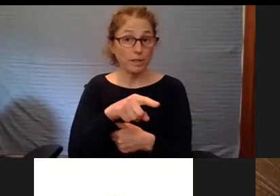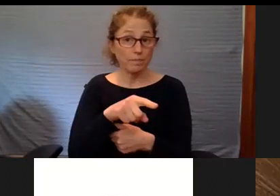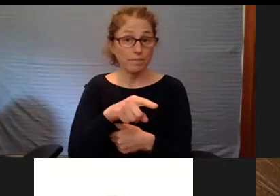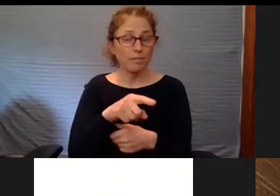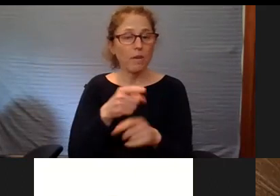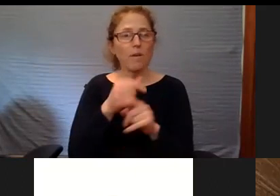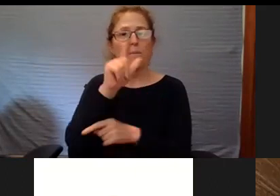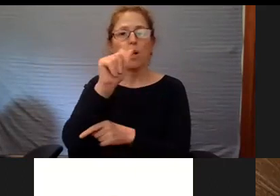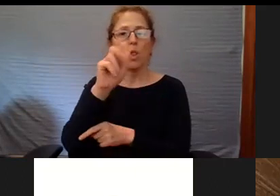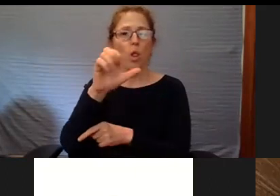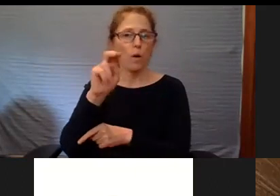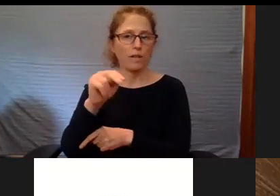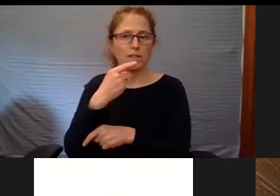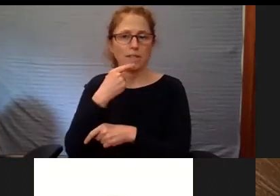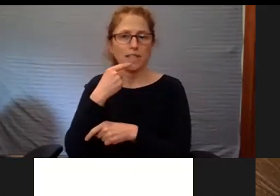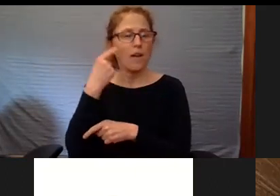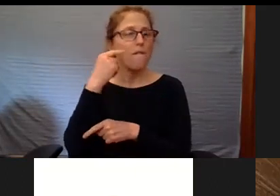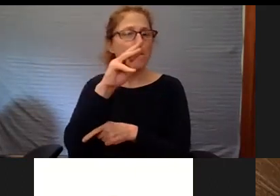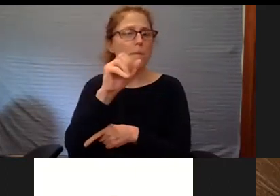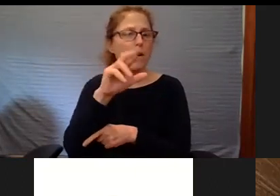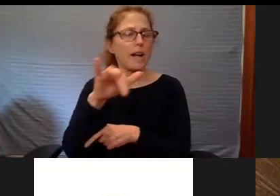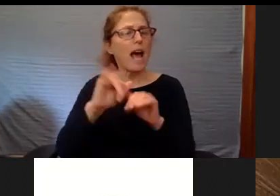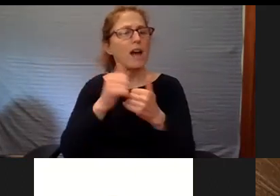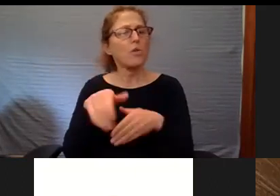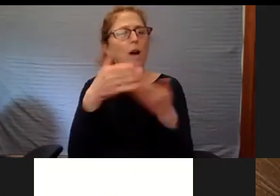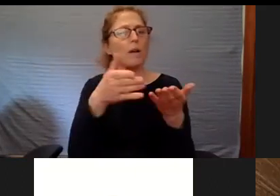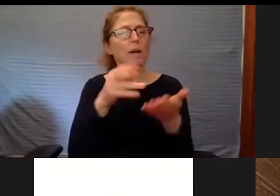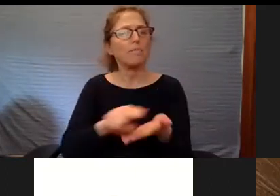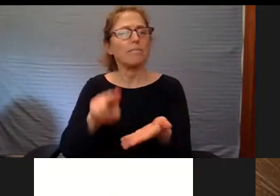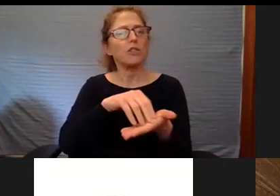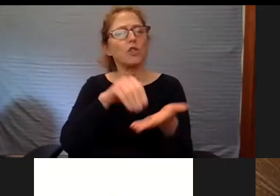"For Mary, how do you recommend university students take this time to